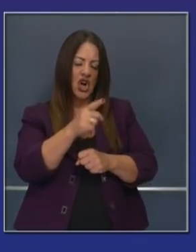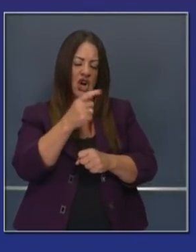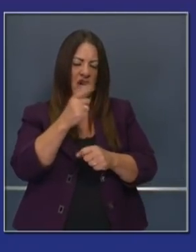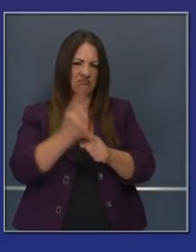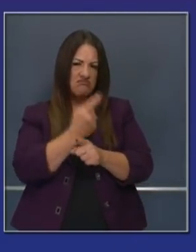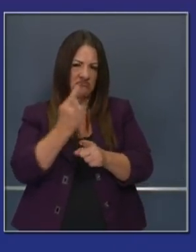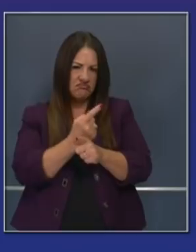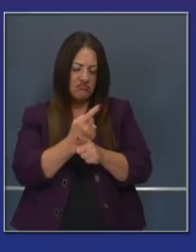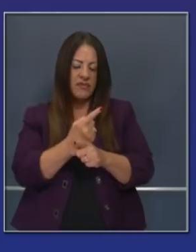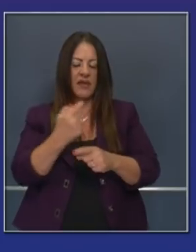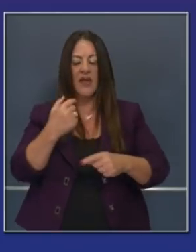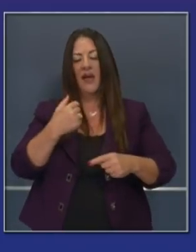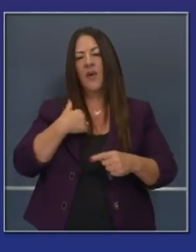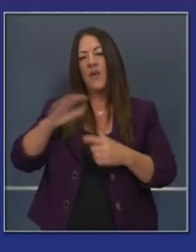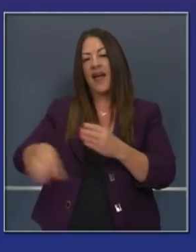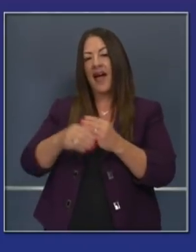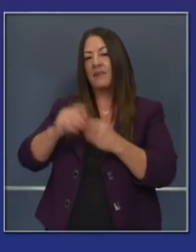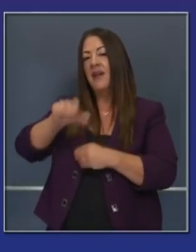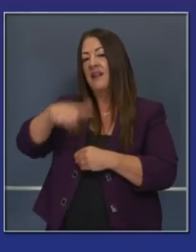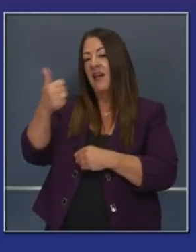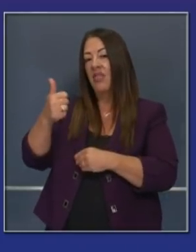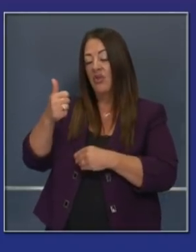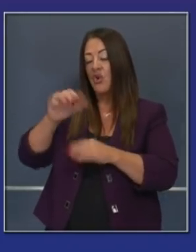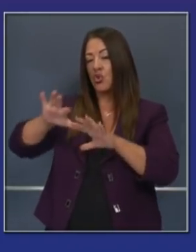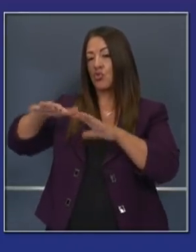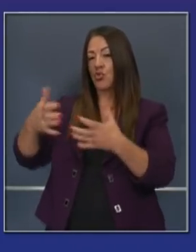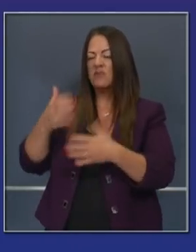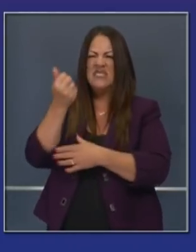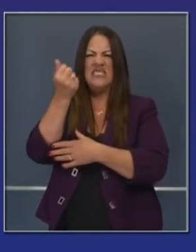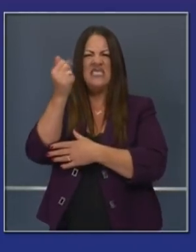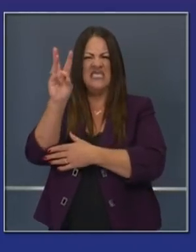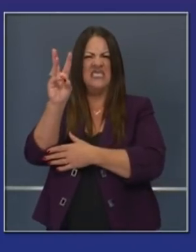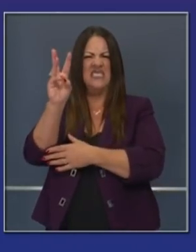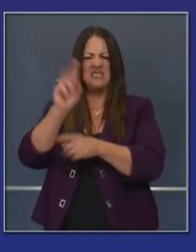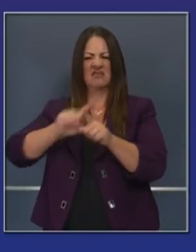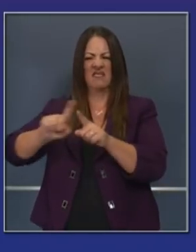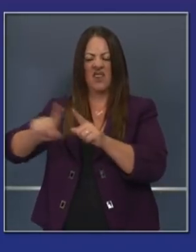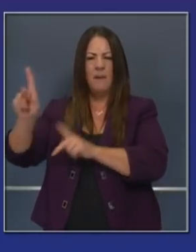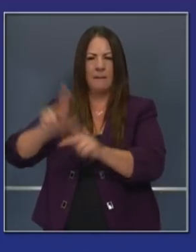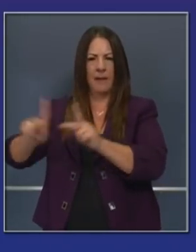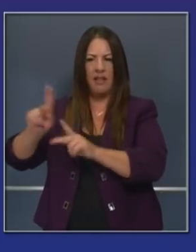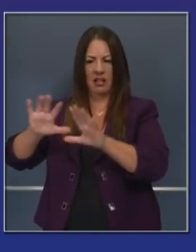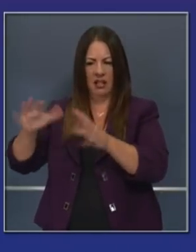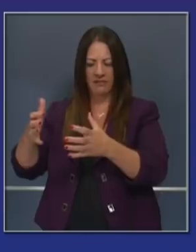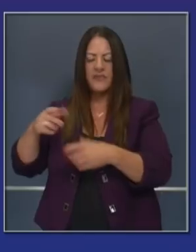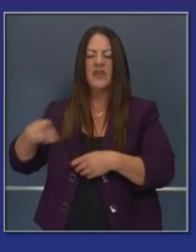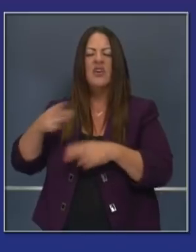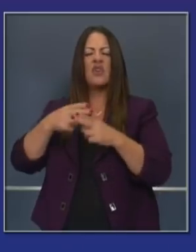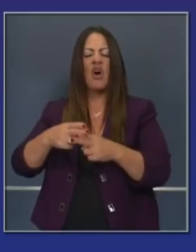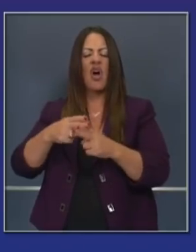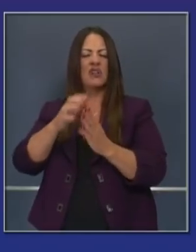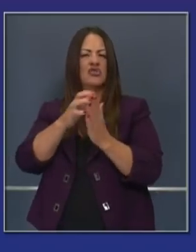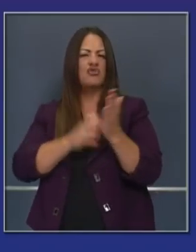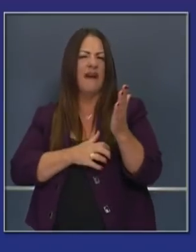VACCINE PROTOCOLS NOW WORKING WITH ALL OF THESE OTHER STATES. WE ARE ADDING A NEW GROUP